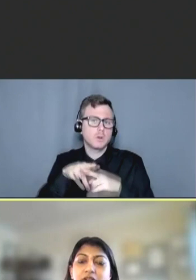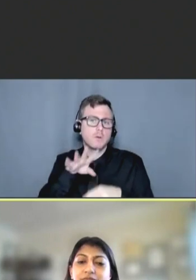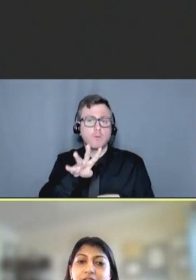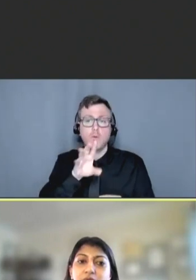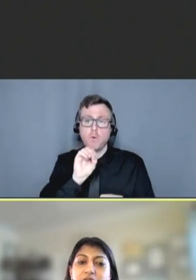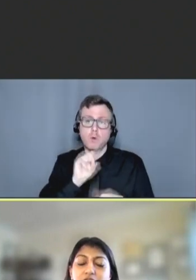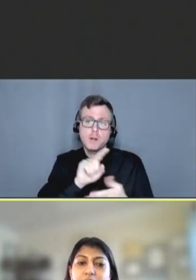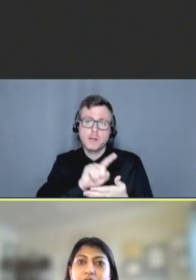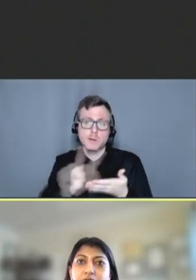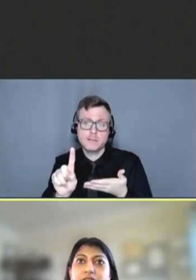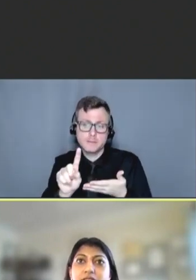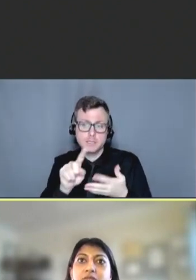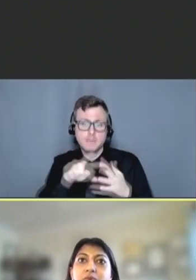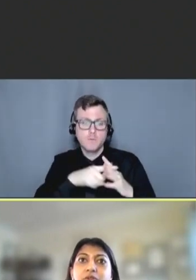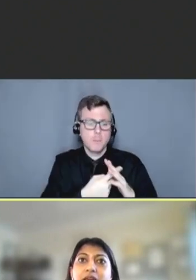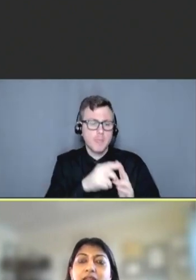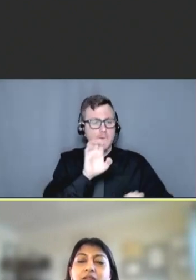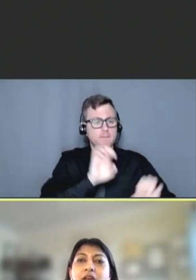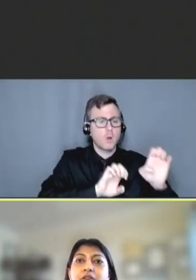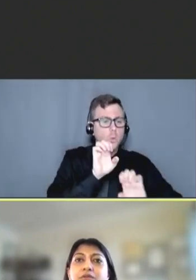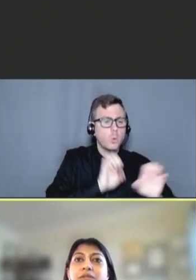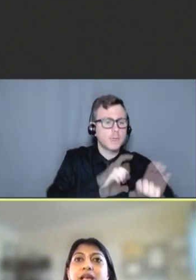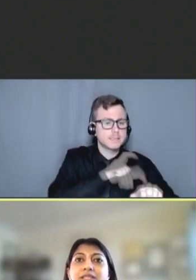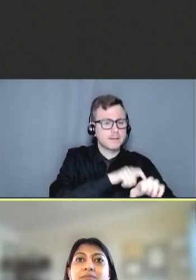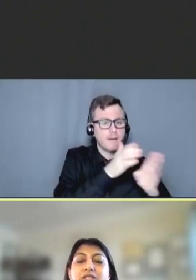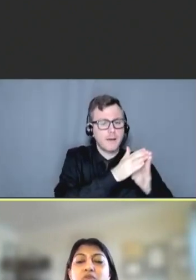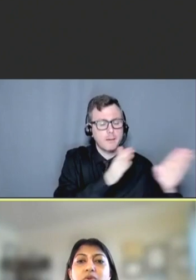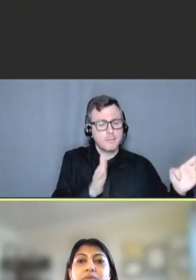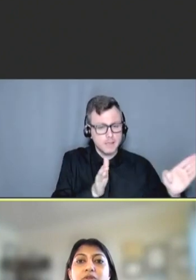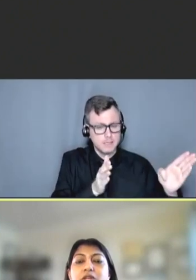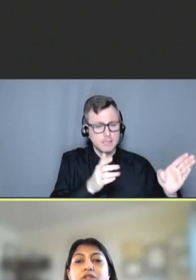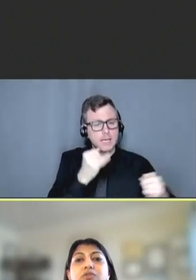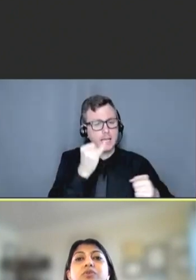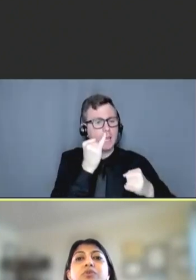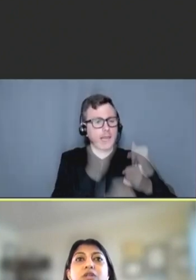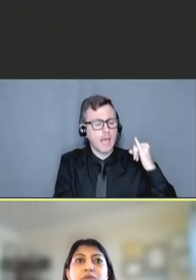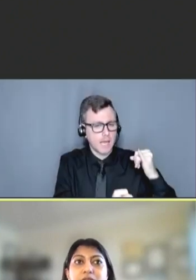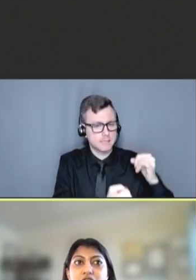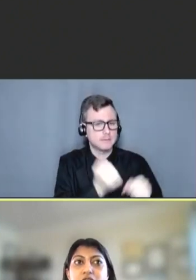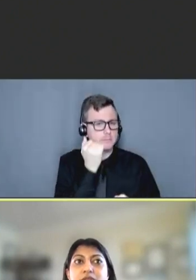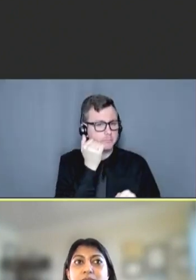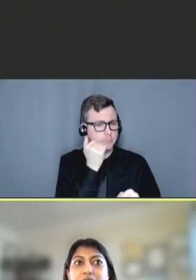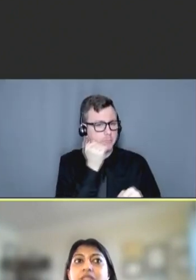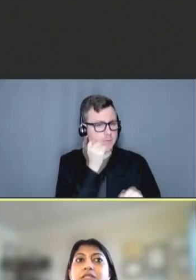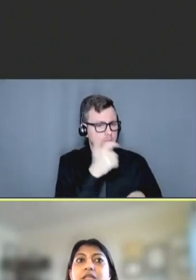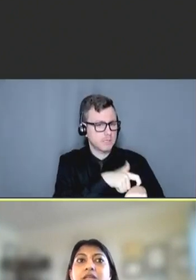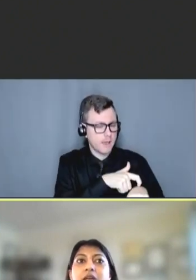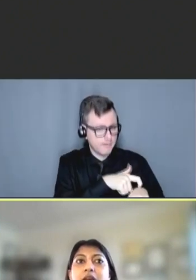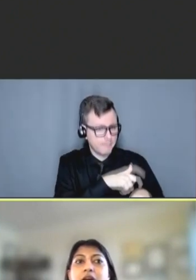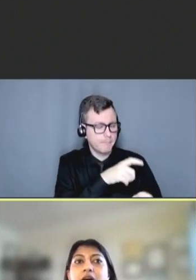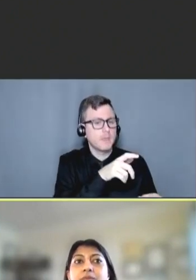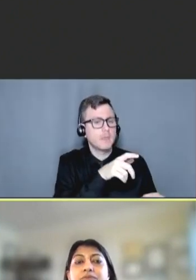evaluation period, since we look at it from last menstrual period through the completion of the pregnancy.